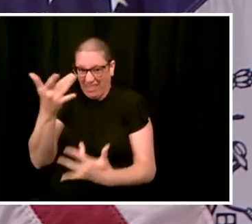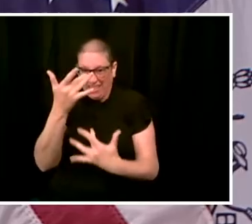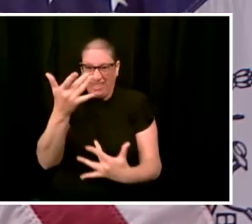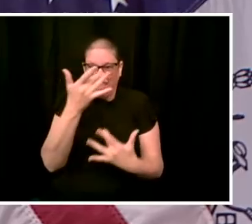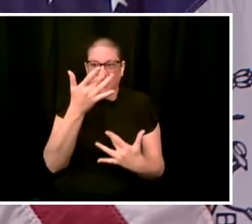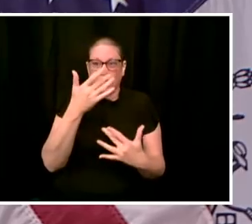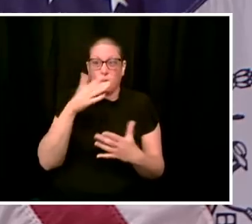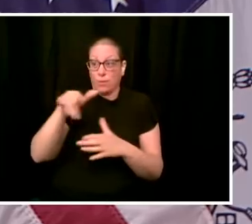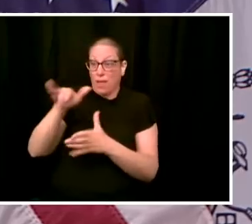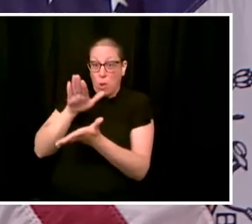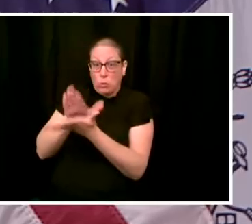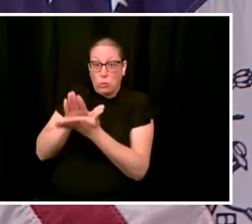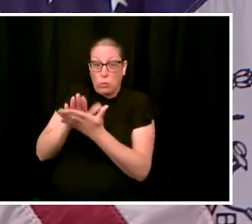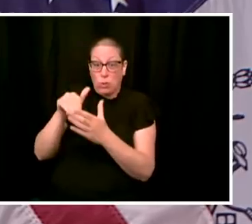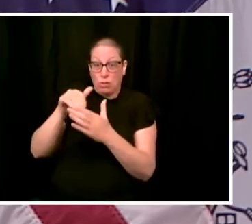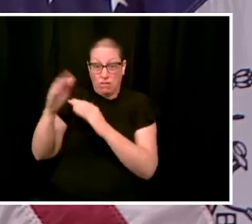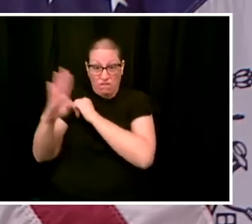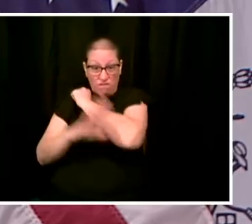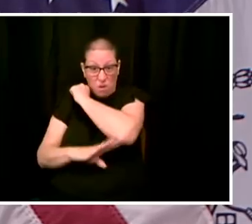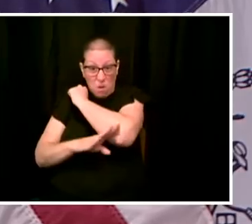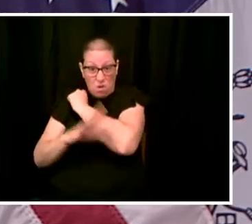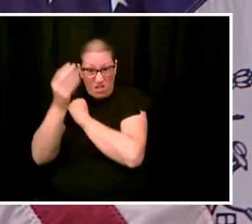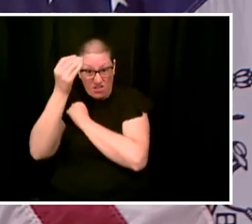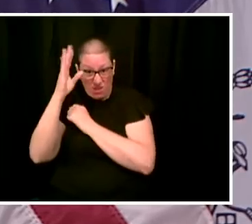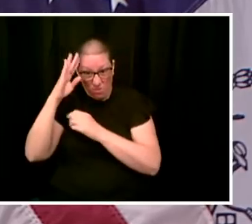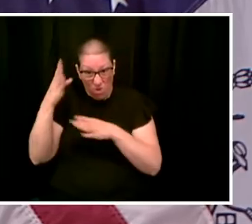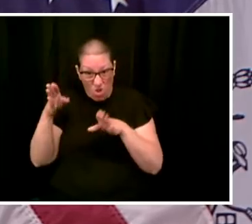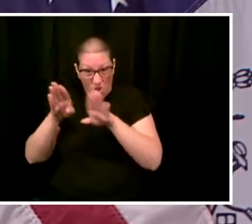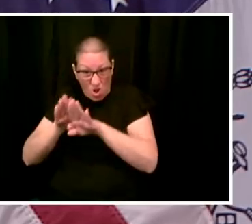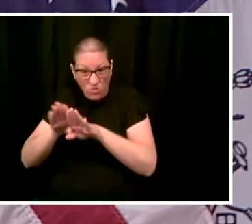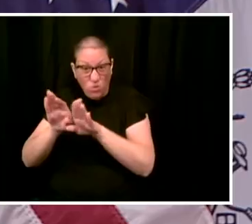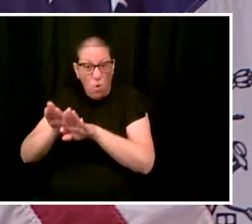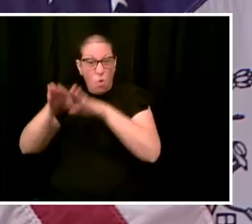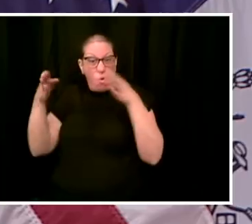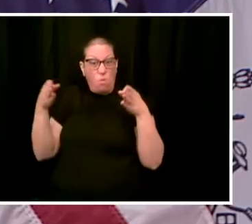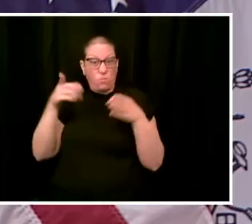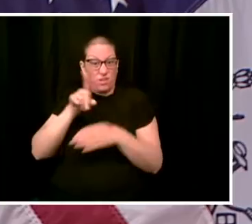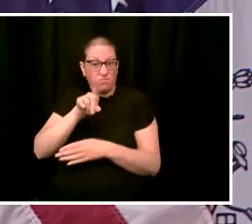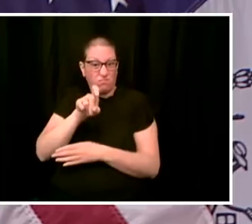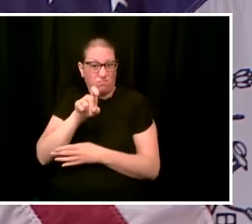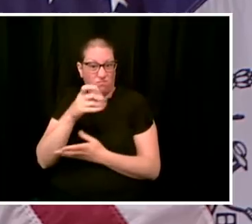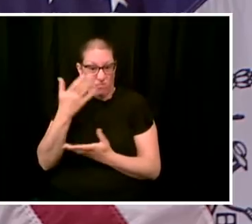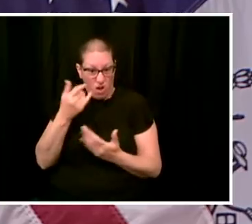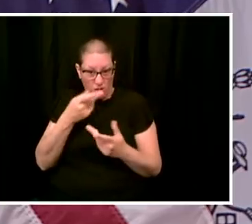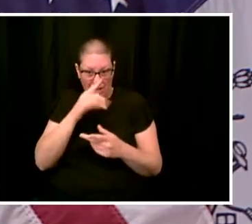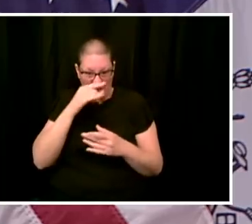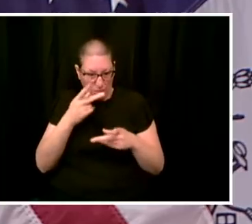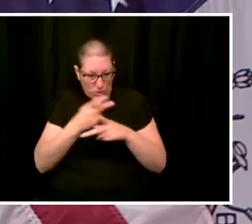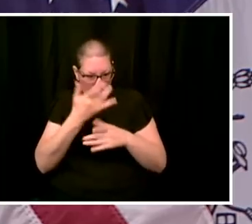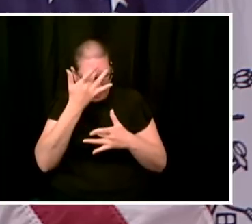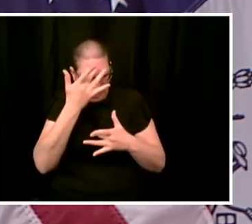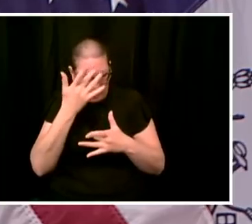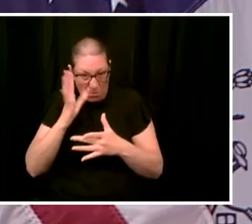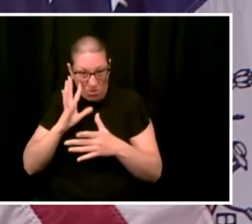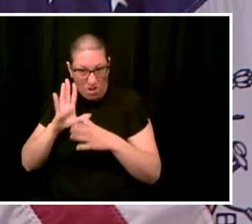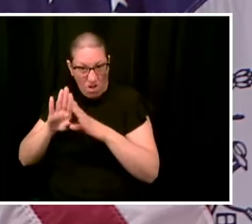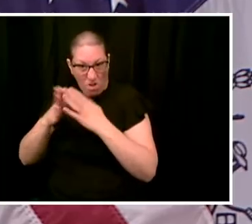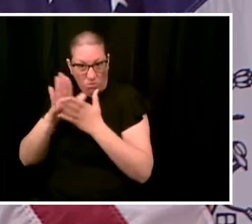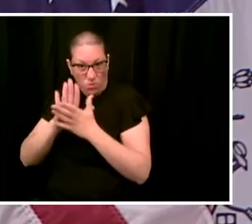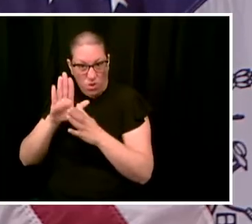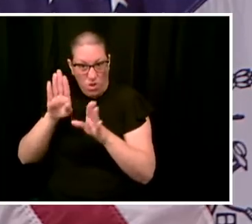FALL.